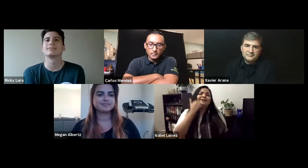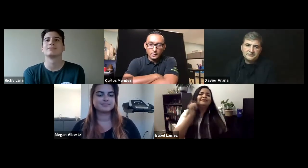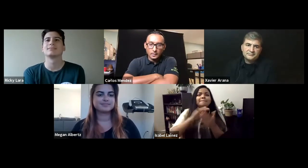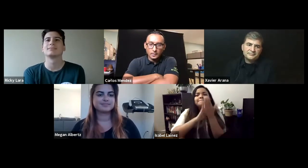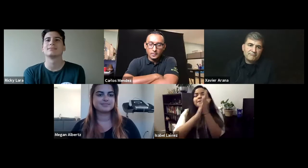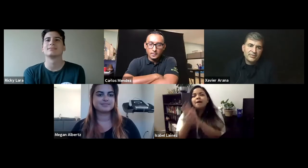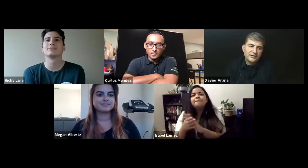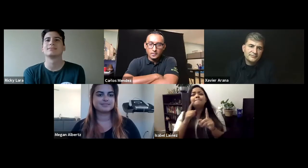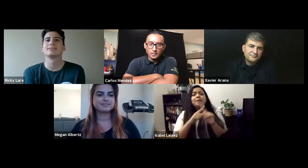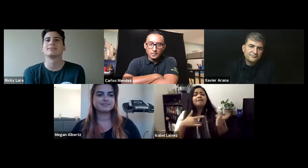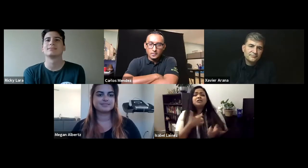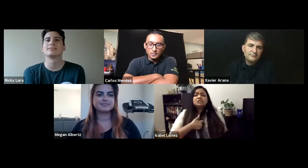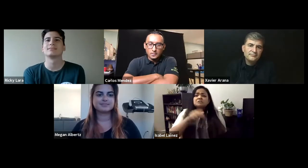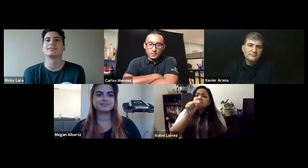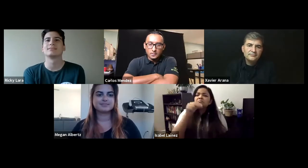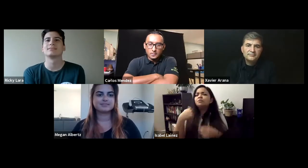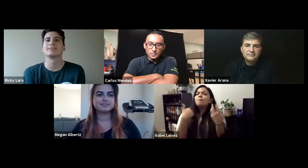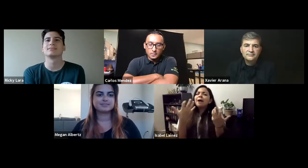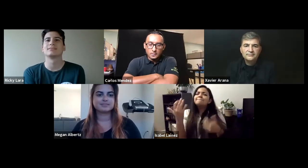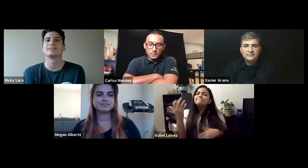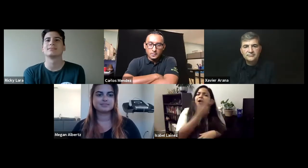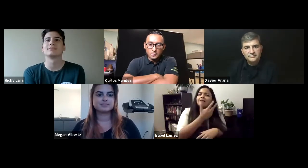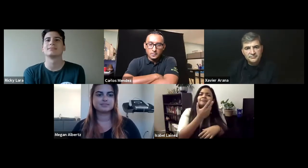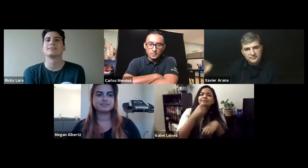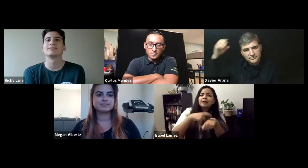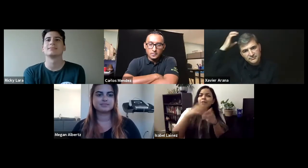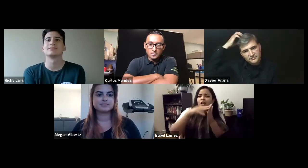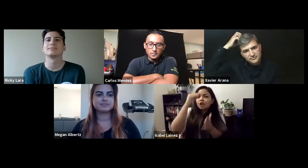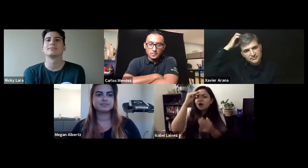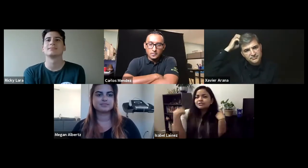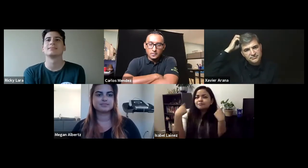And then, you know, having the ASL also for communication was great.